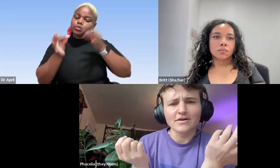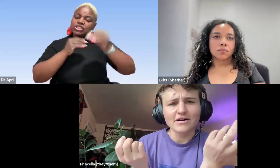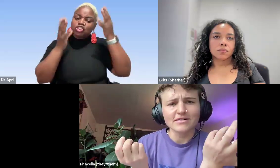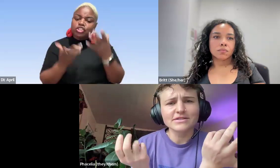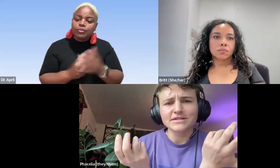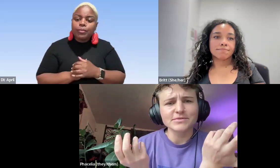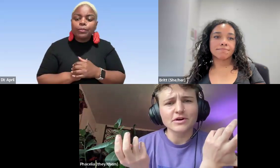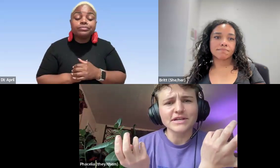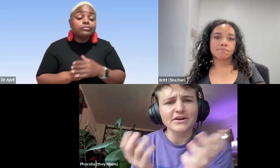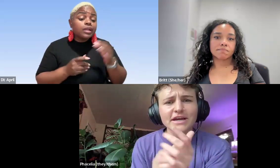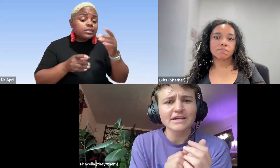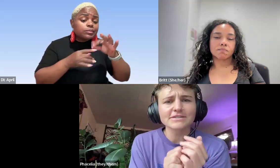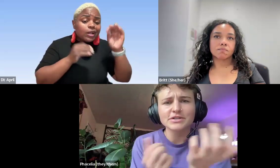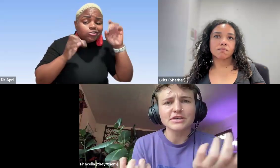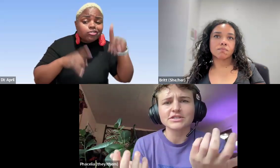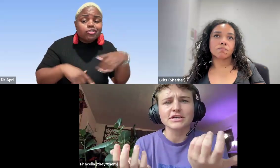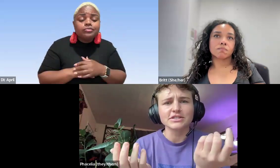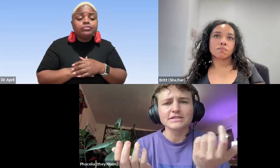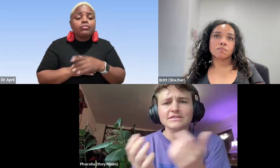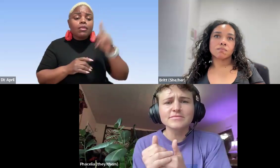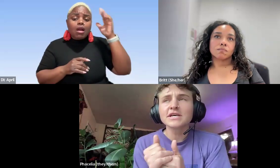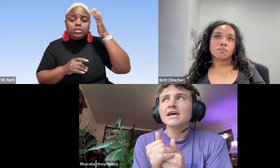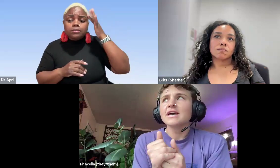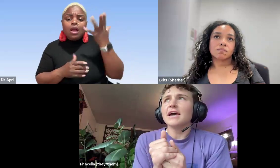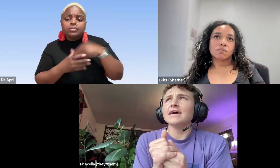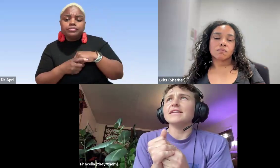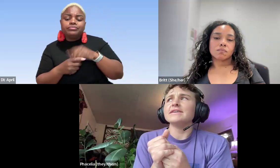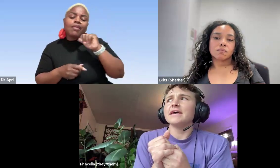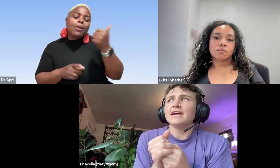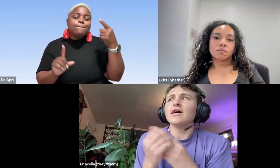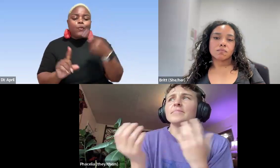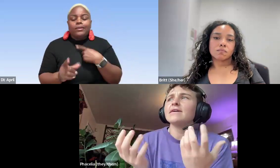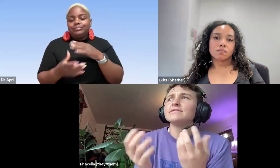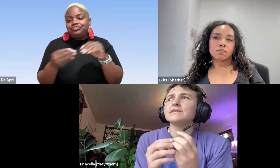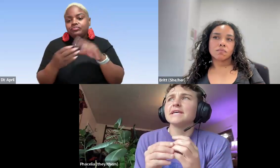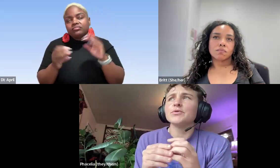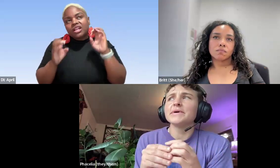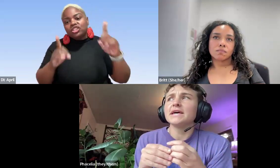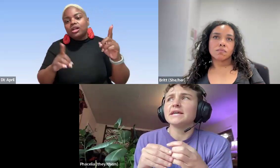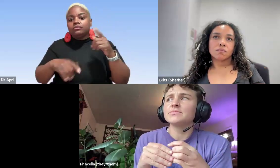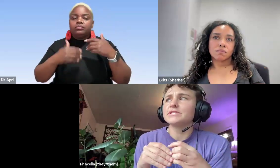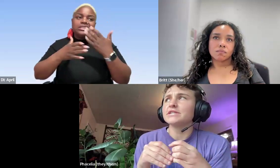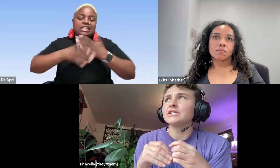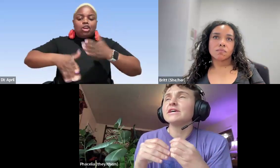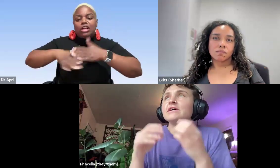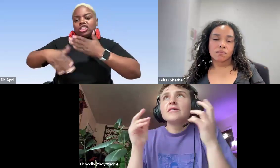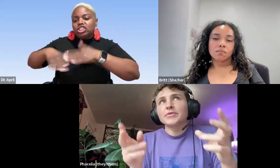how our systems are all segregated, especially education systems, and, and it compounds disablement and exploitation.